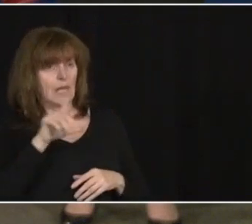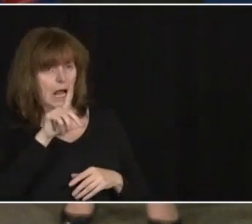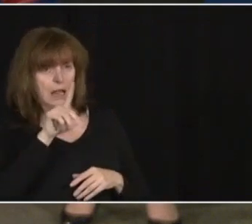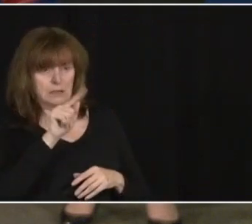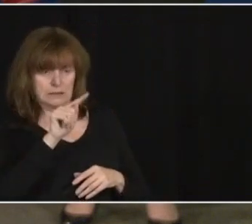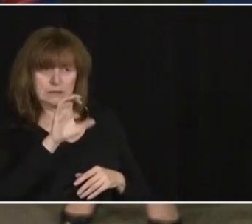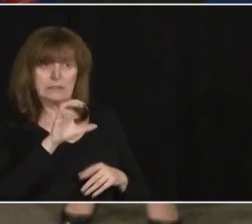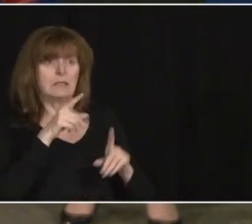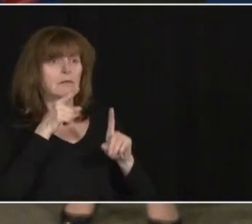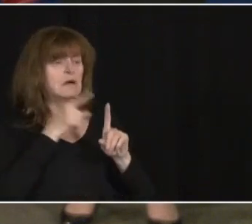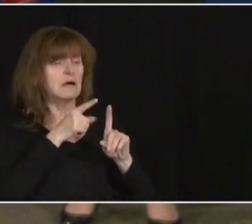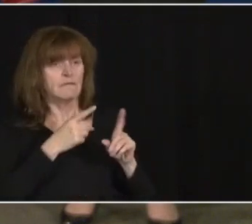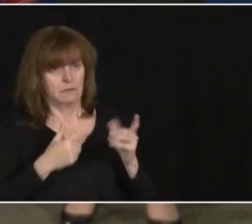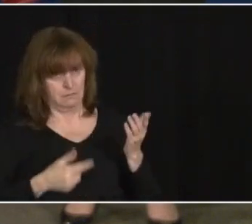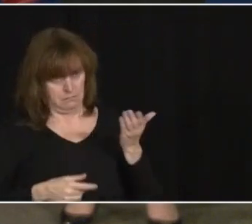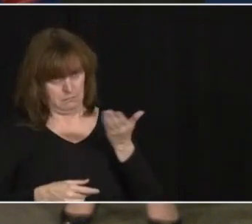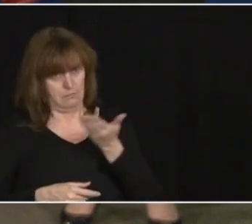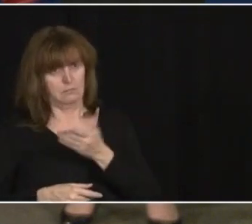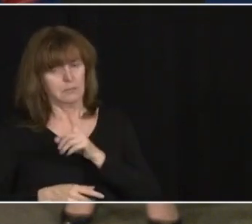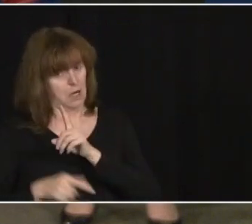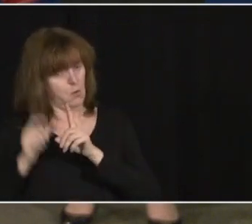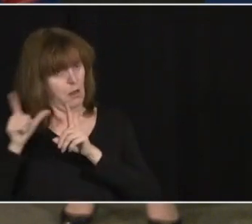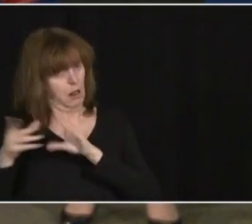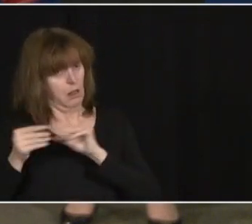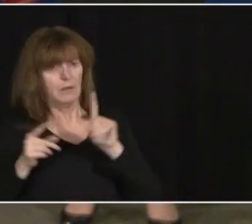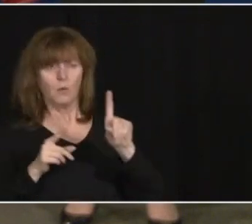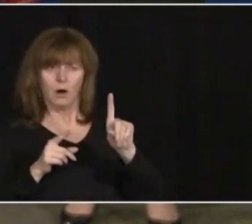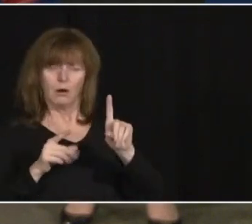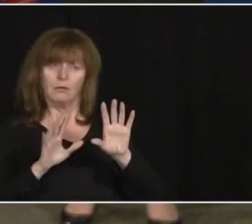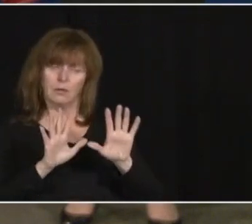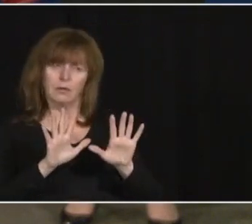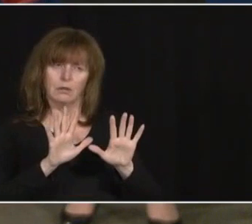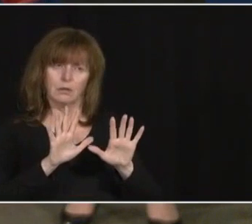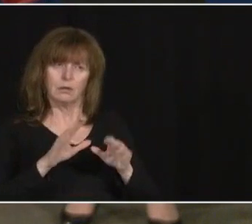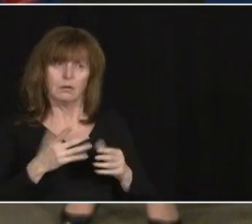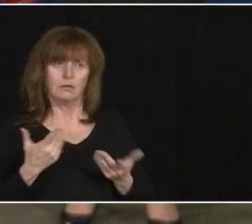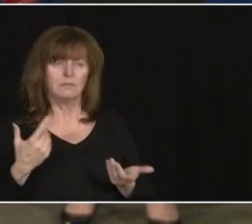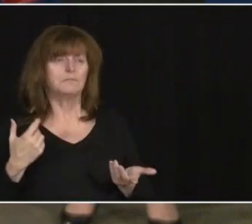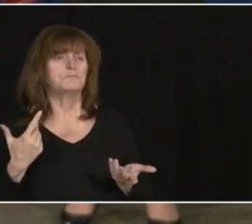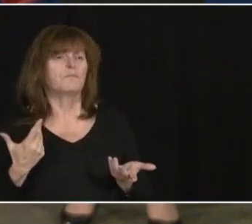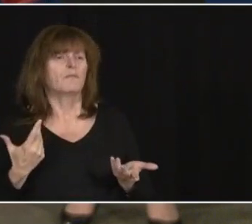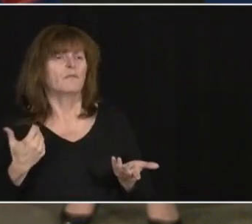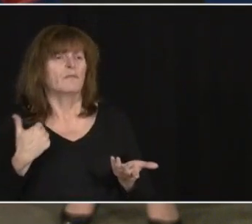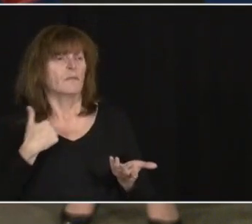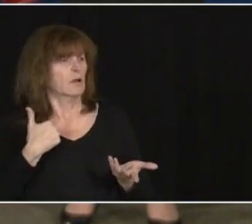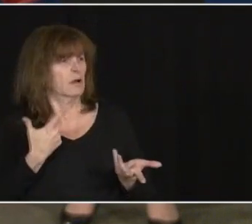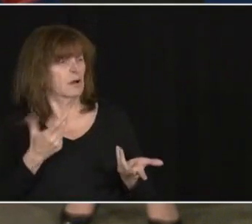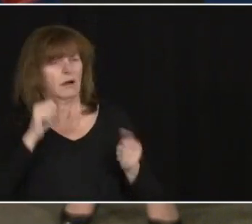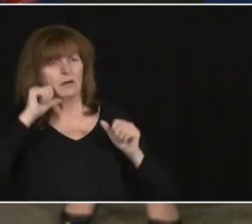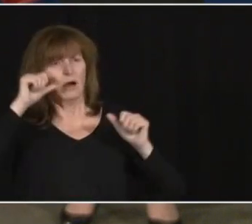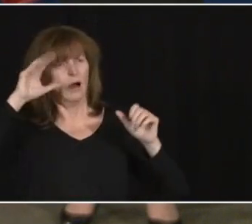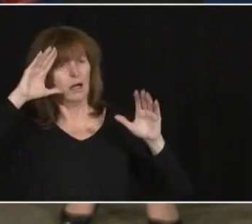pass this over to one of my ministers here in minute but we didn't expect -- through the advice of our health team,